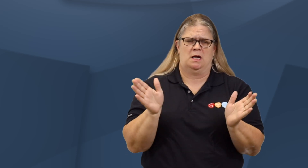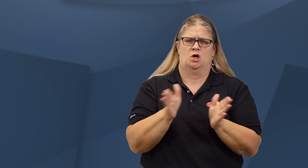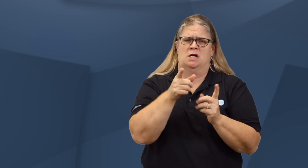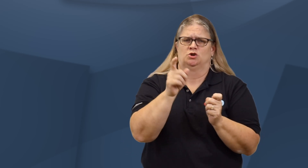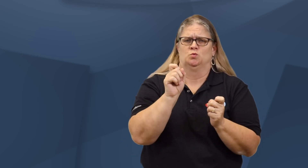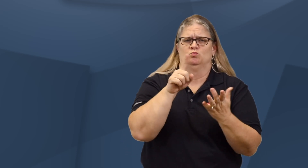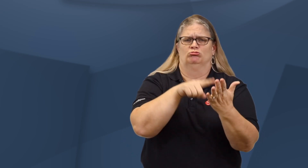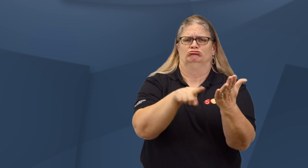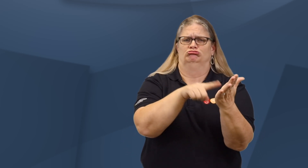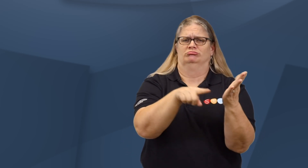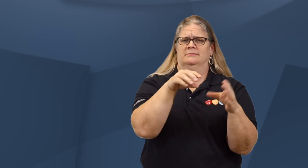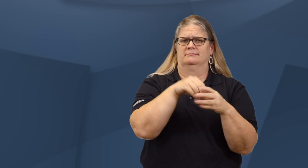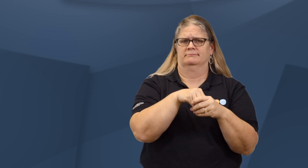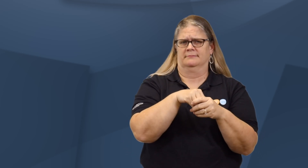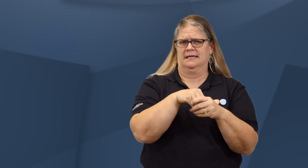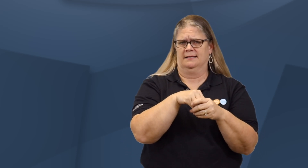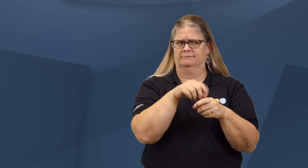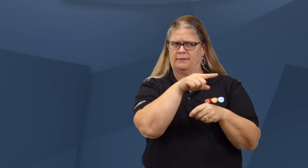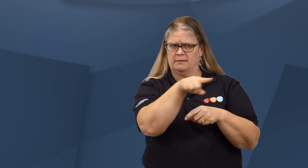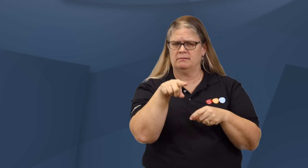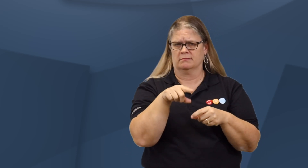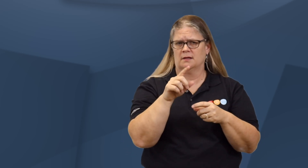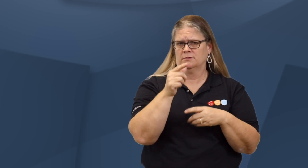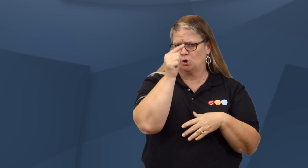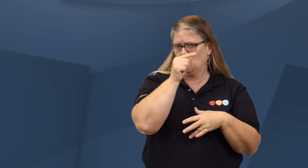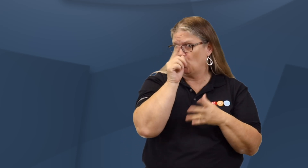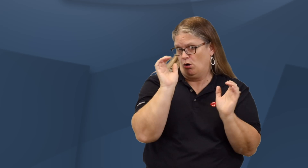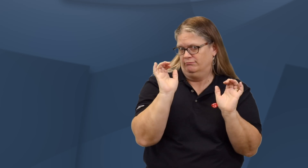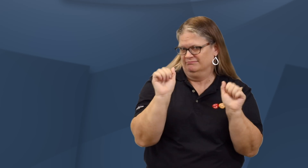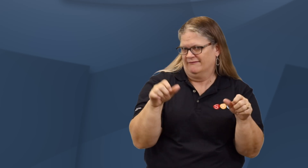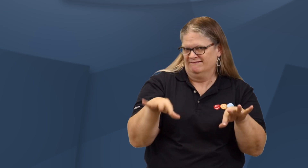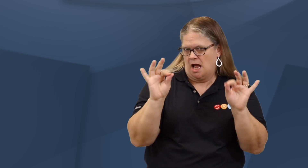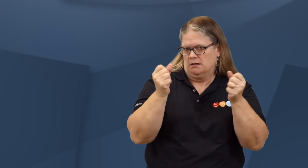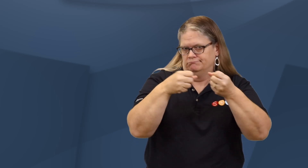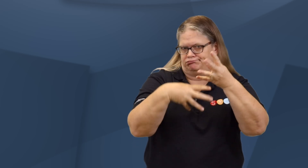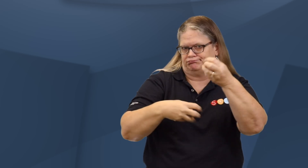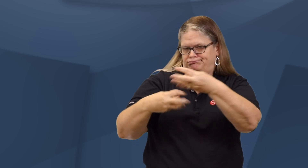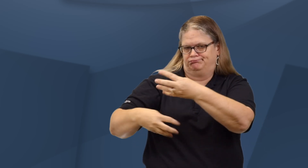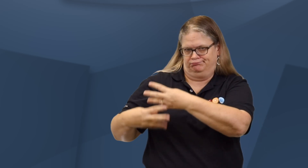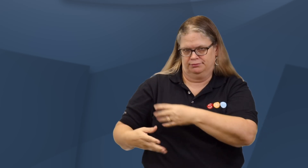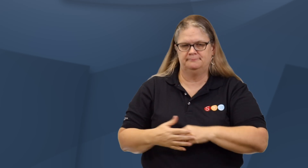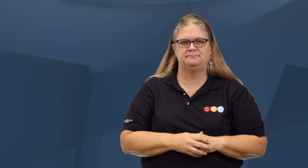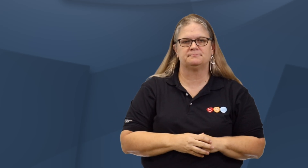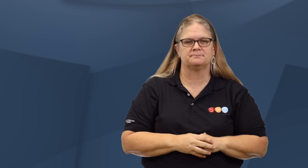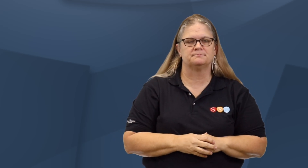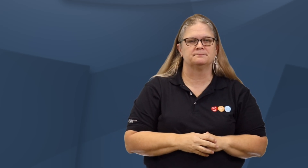If you do a simple Google search, you can find a litany of accommodations.